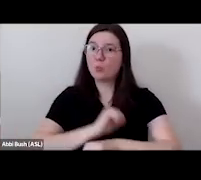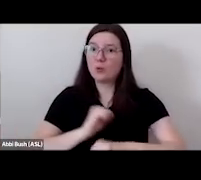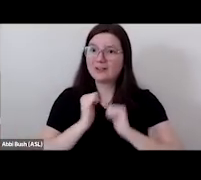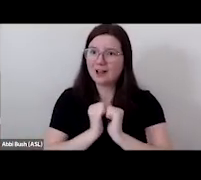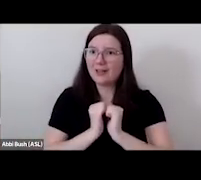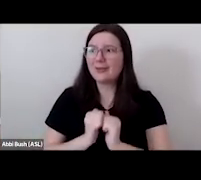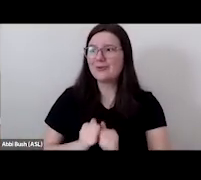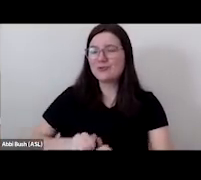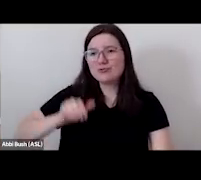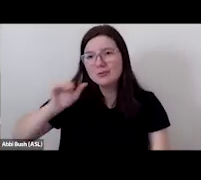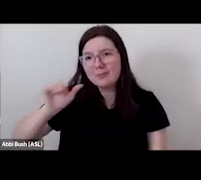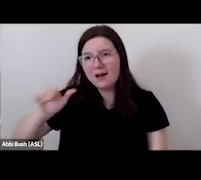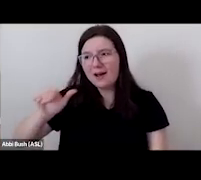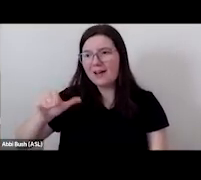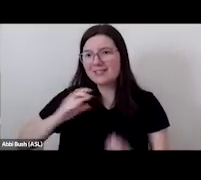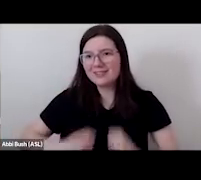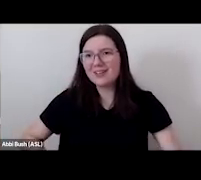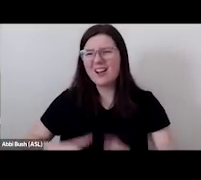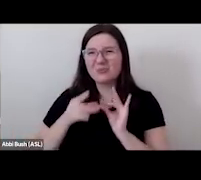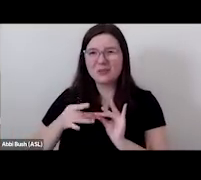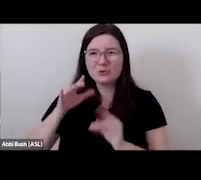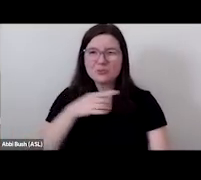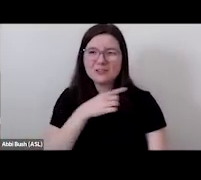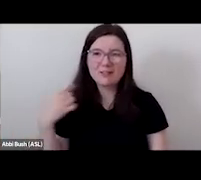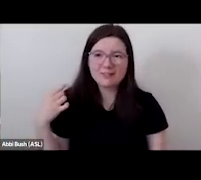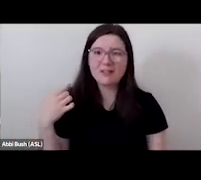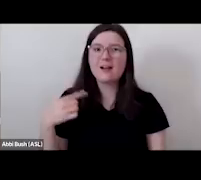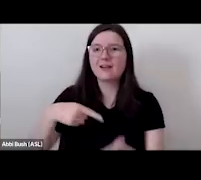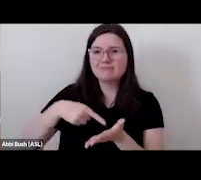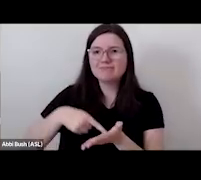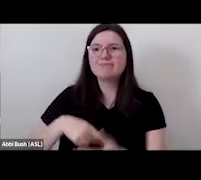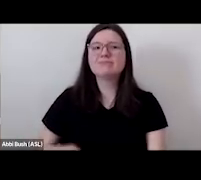You're gonna use motivational interviewing to prompt this readiness for change.